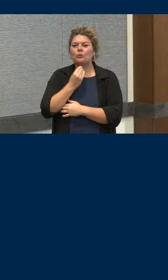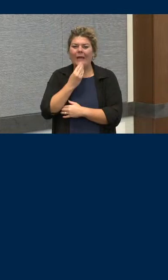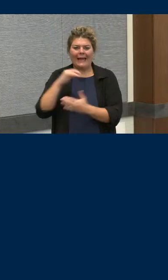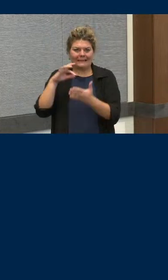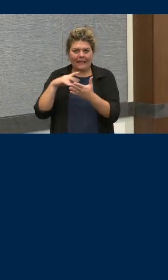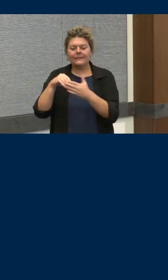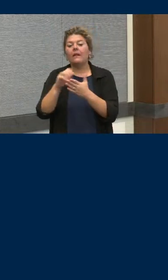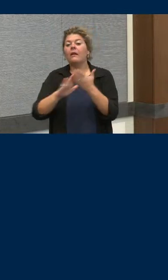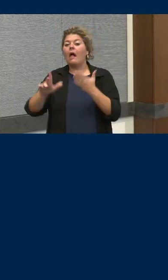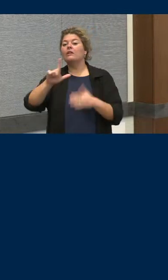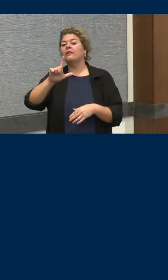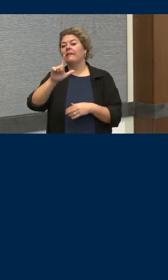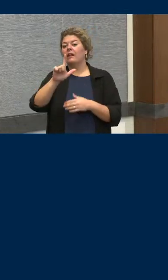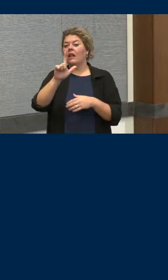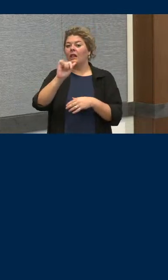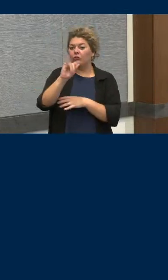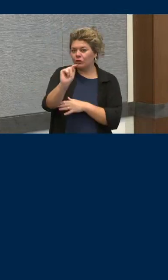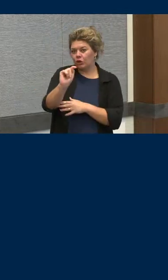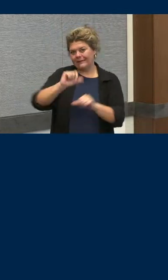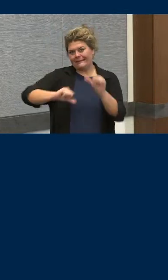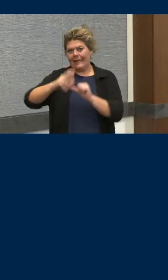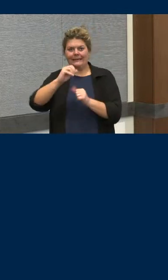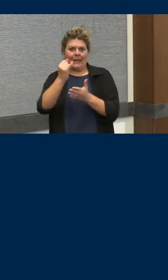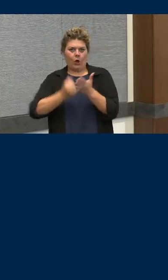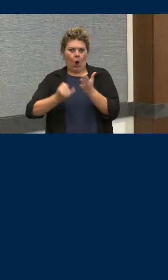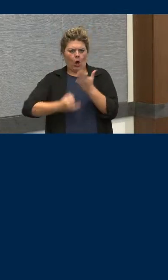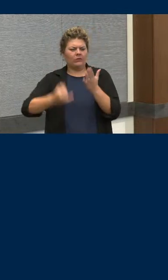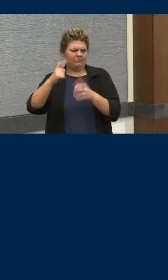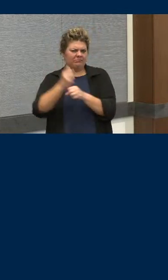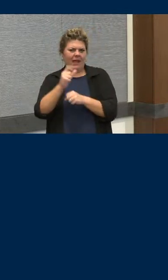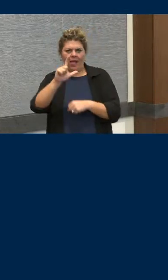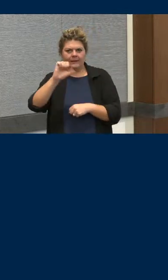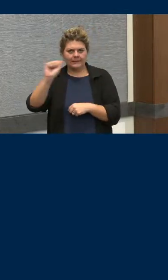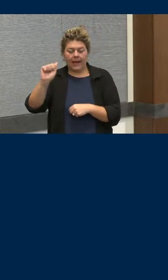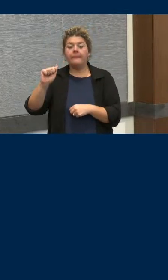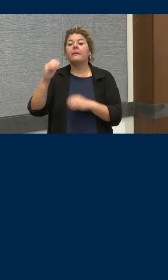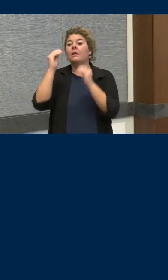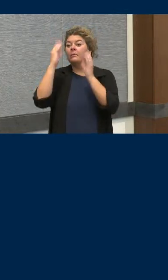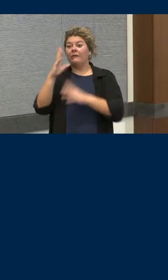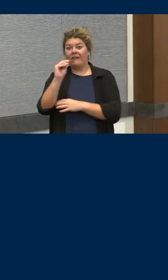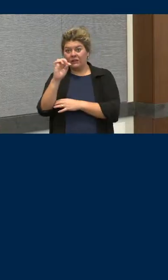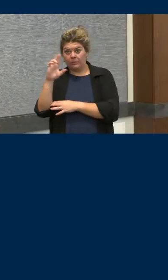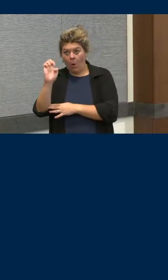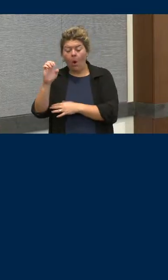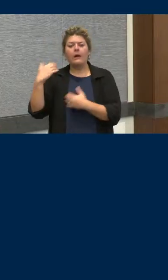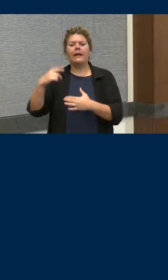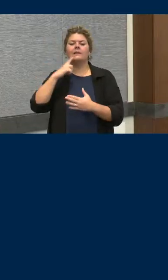Arts. Professor Moore is a